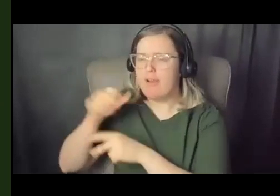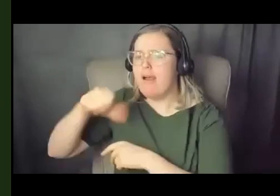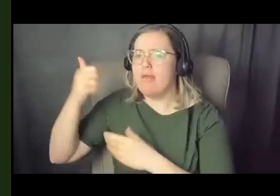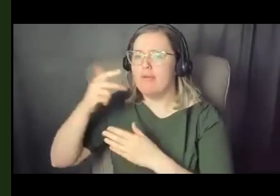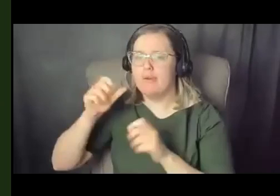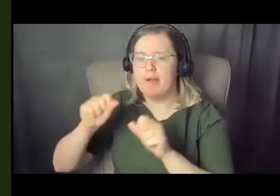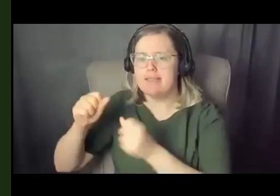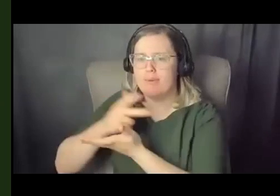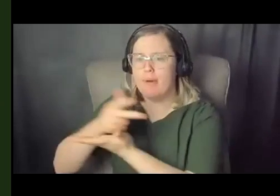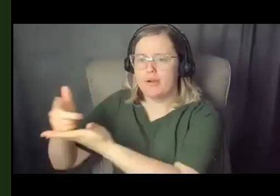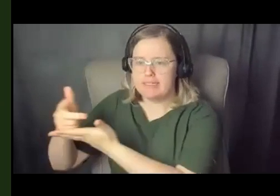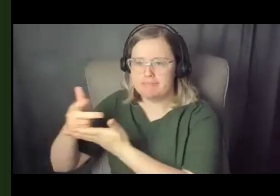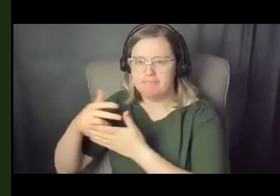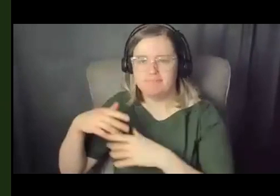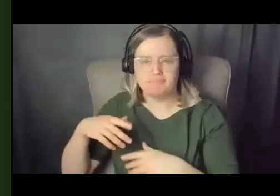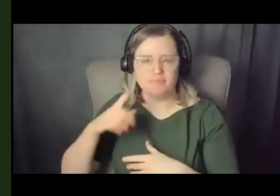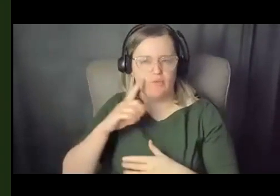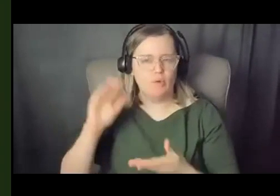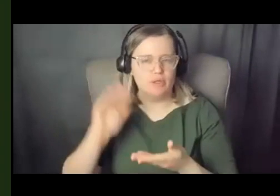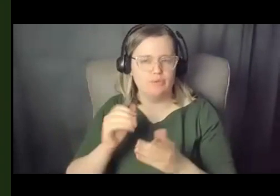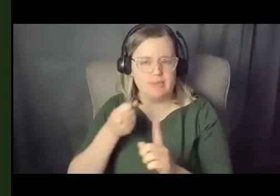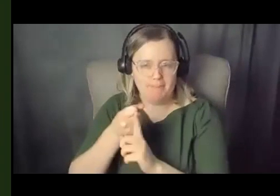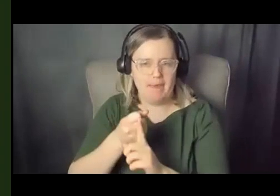trailheads. To reduce the impact.